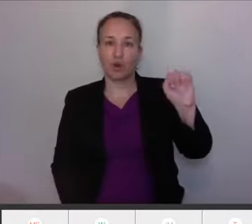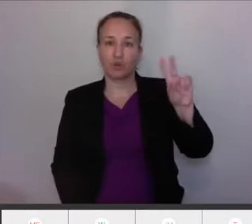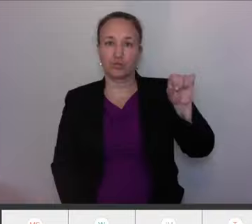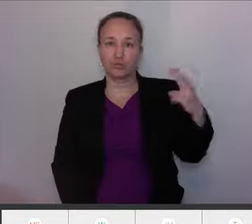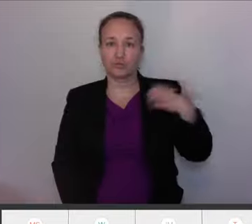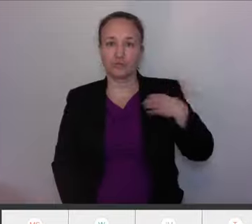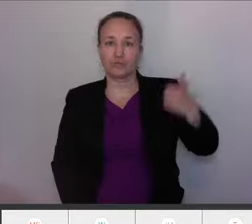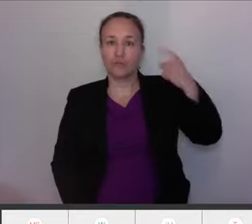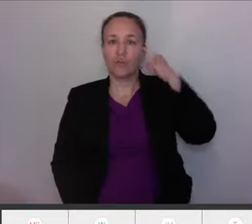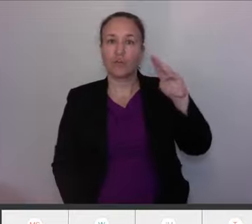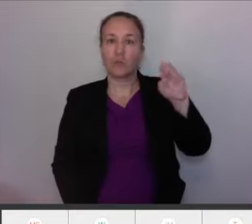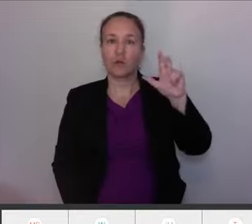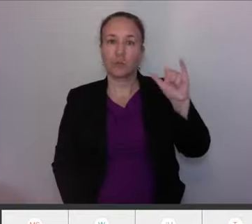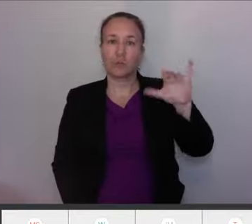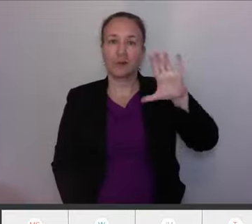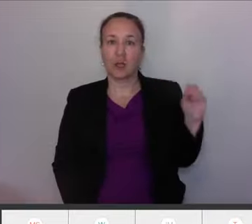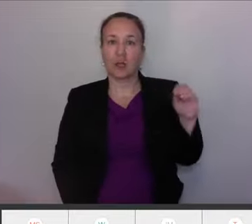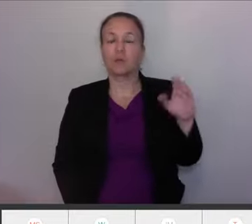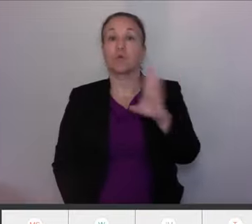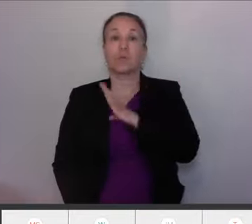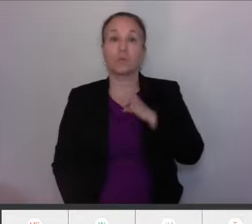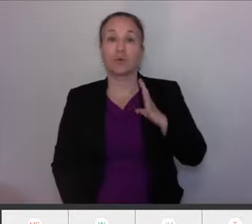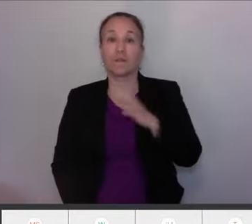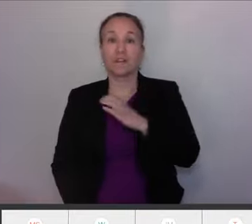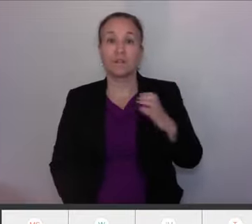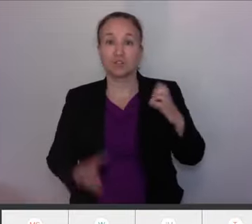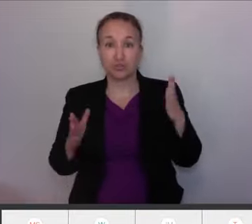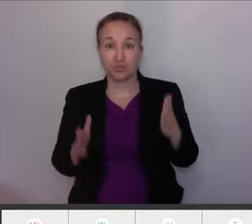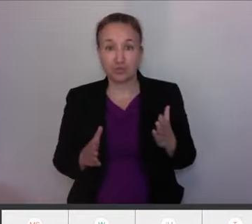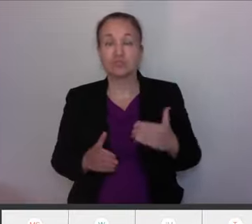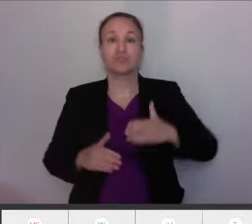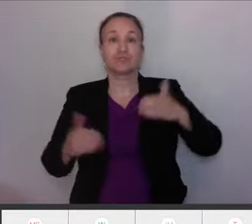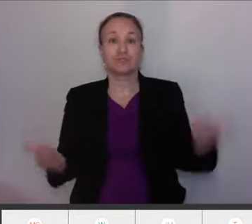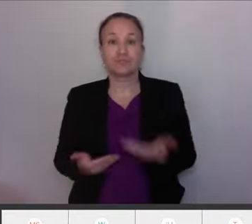montgomery county board of commissioners welcome to our press briefing for